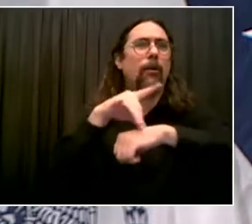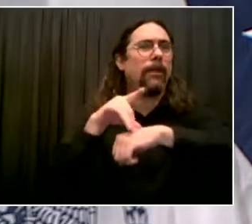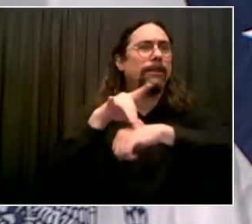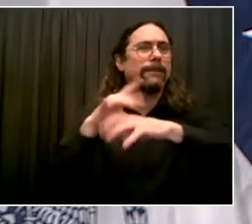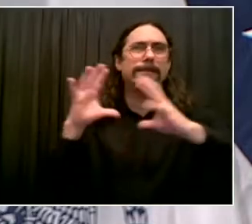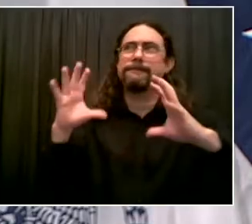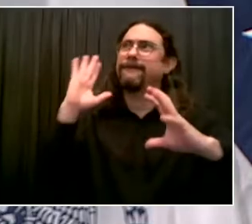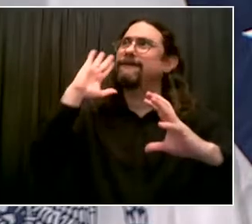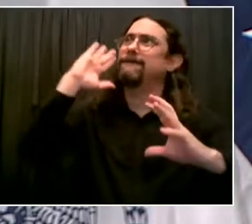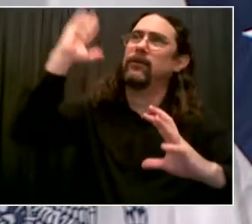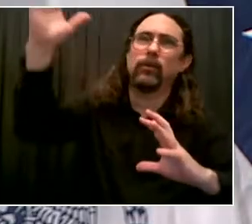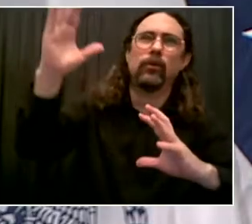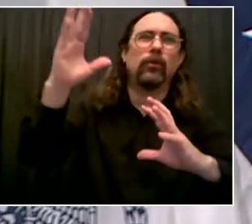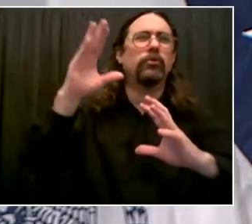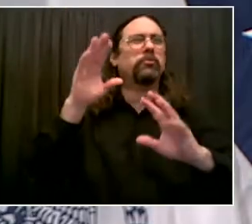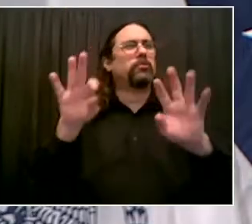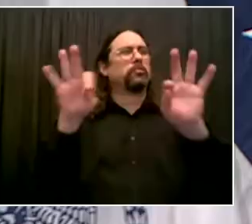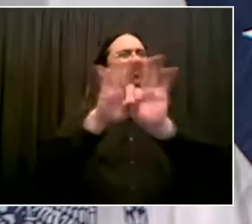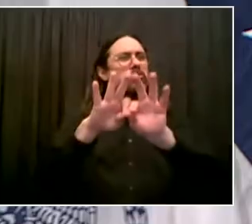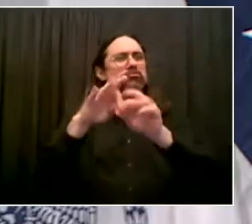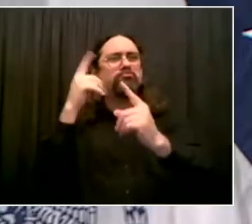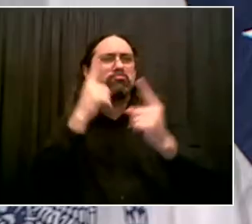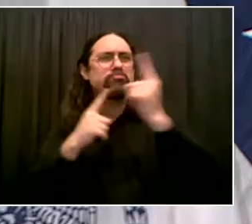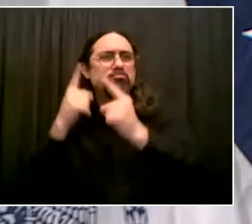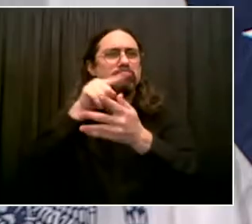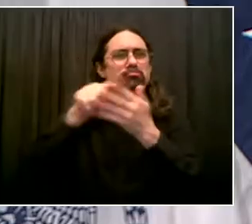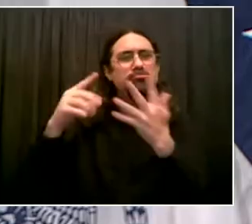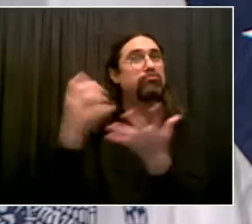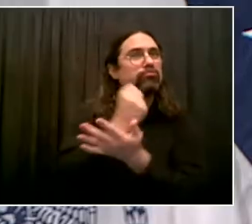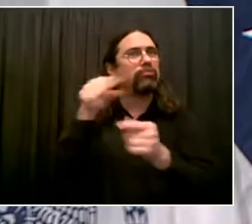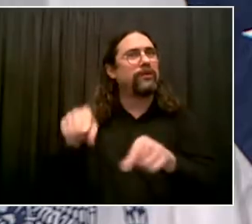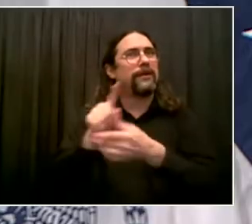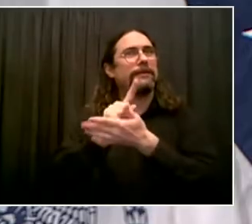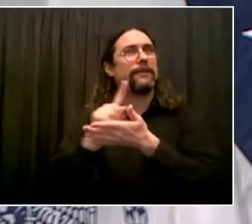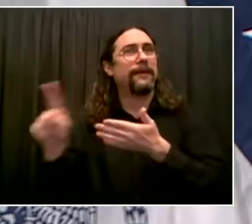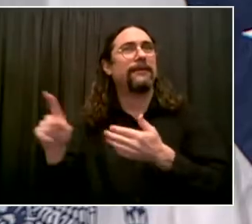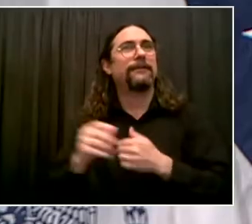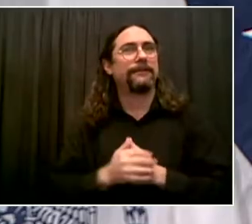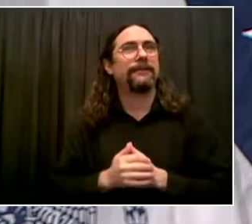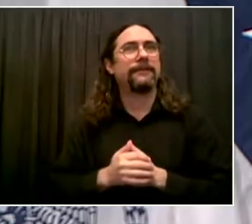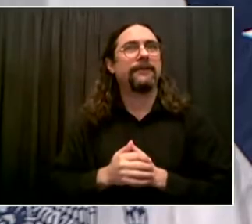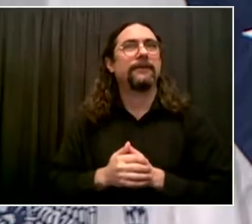YESTERDAY TALKED ABOUT THE FACT